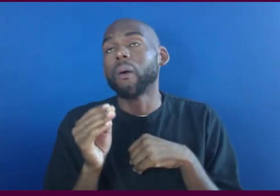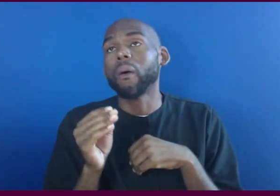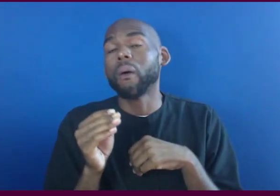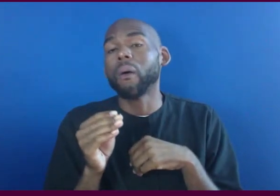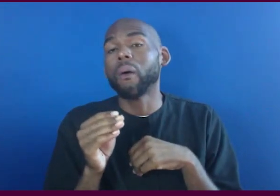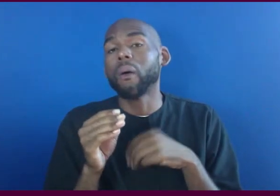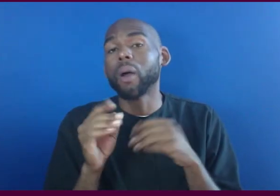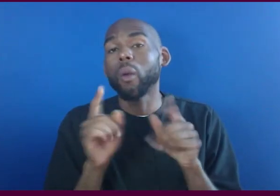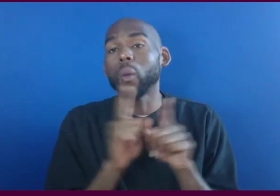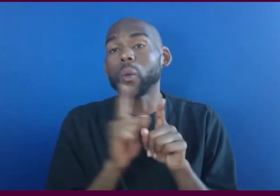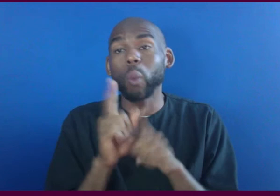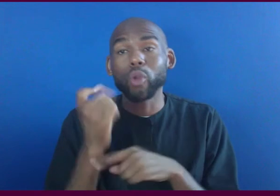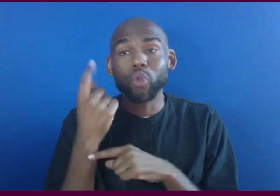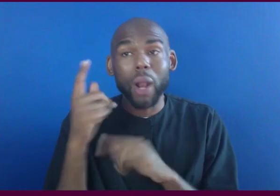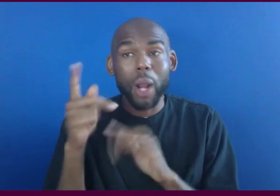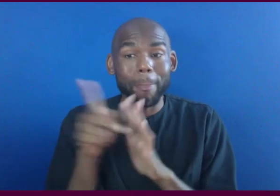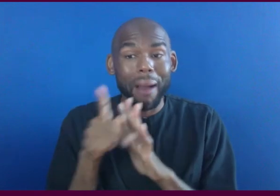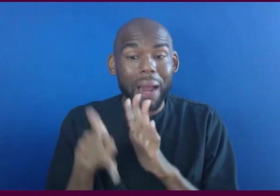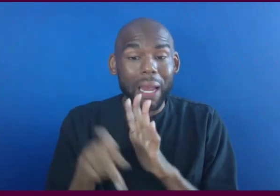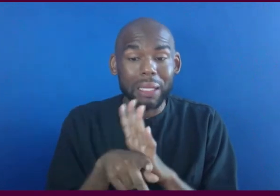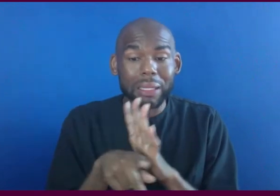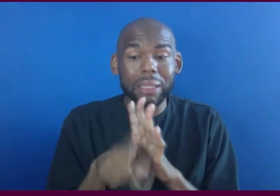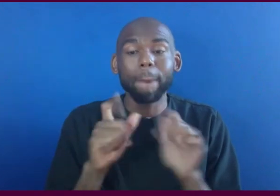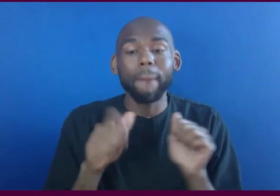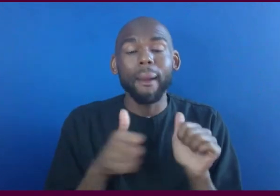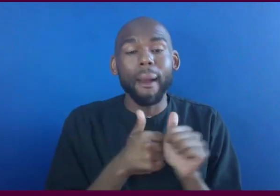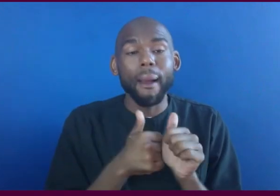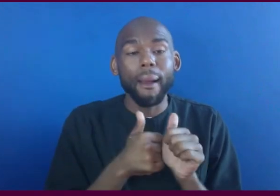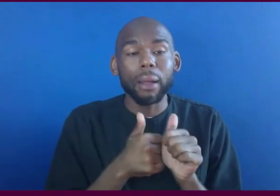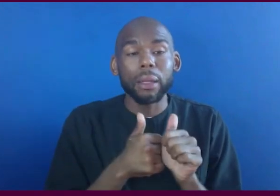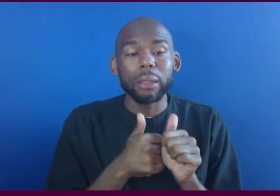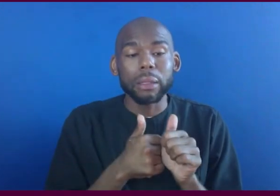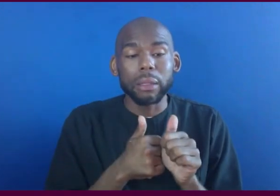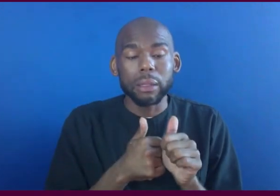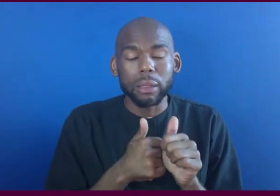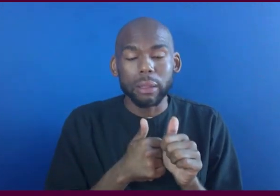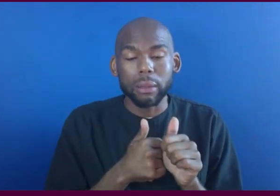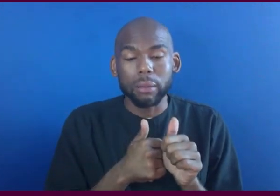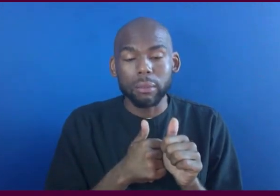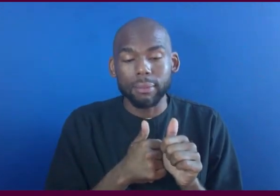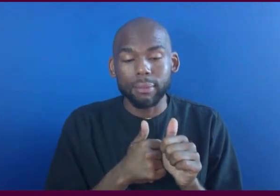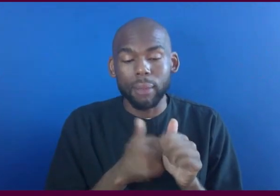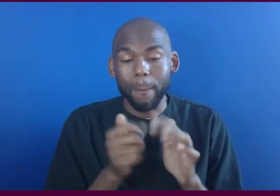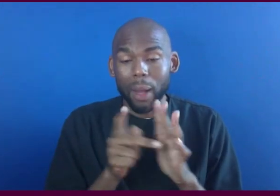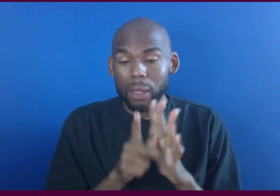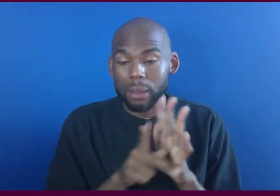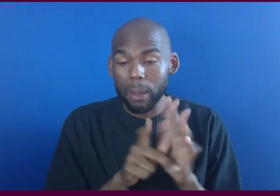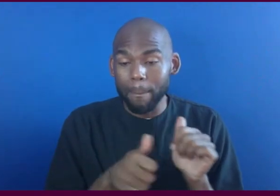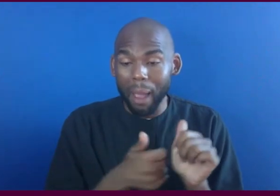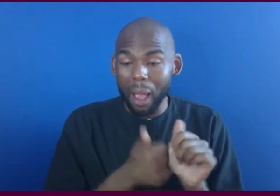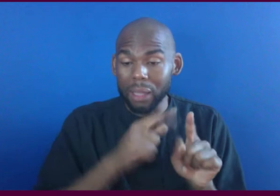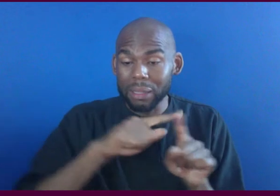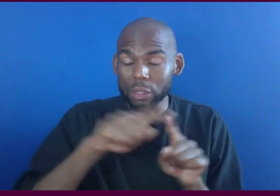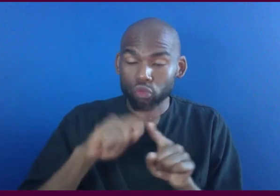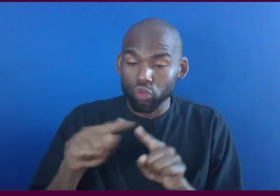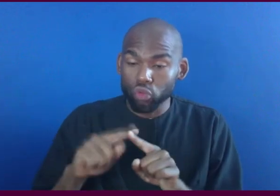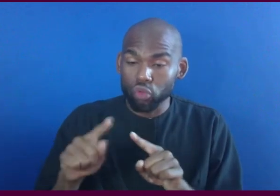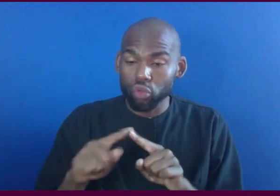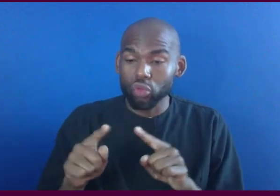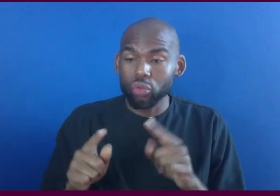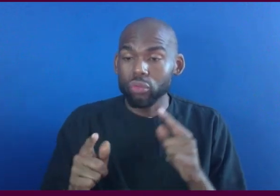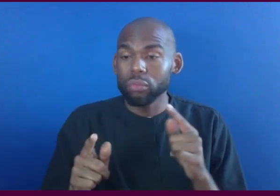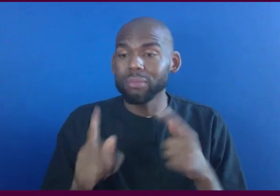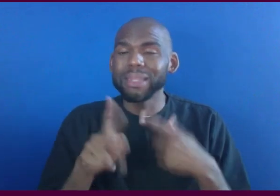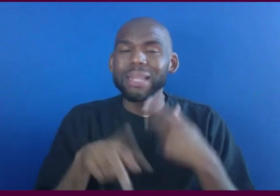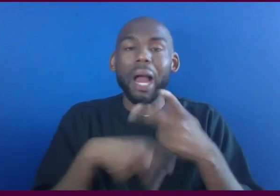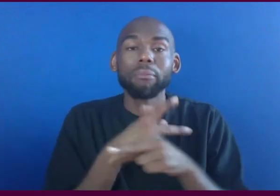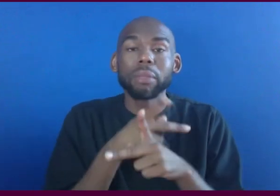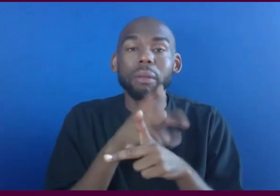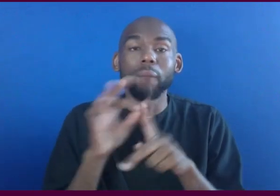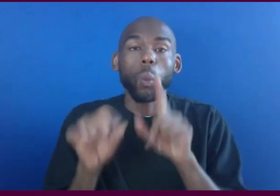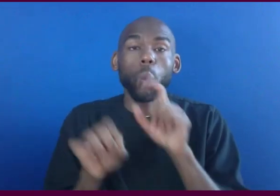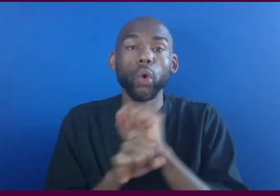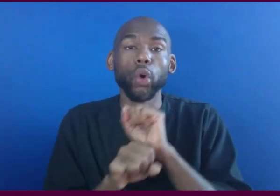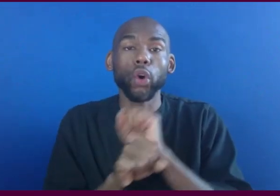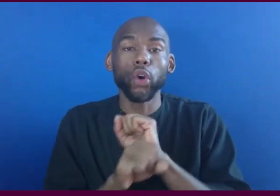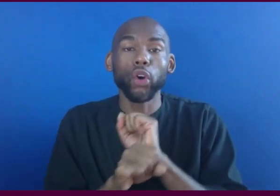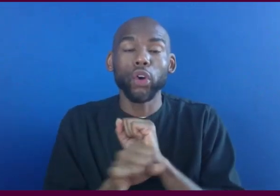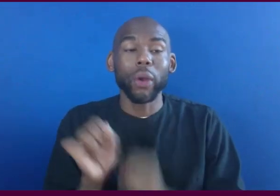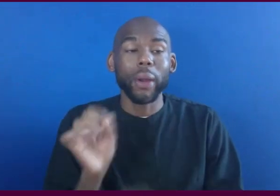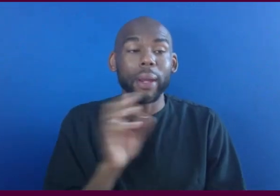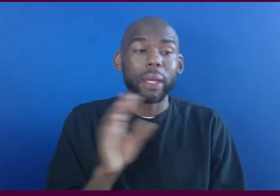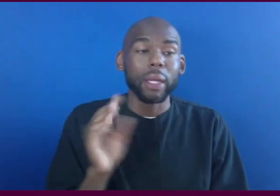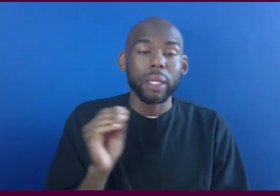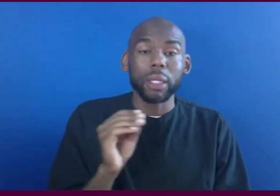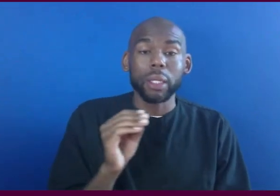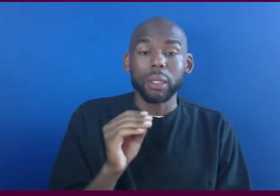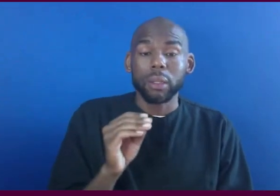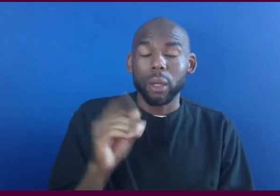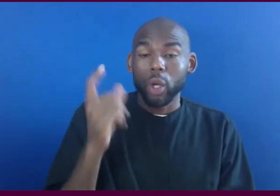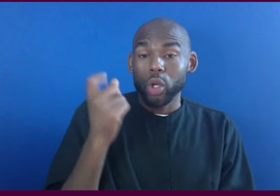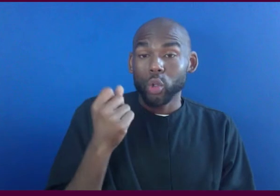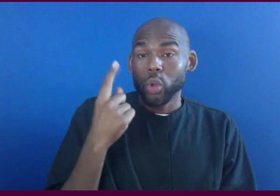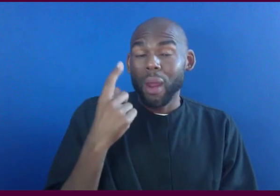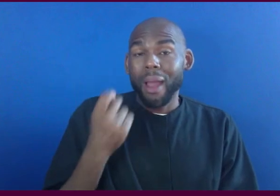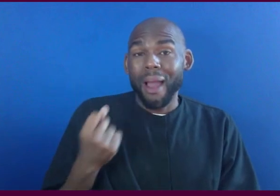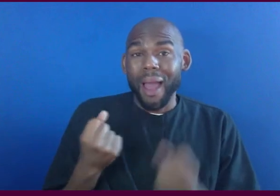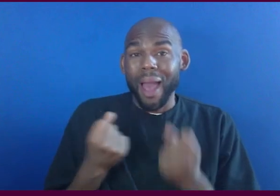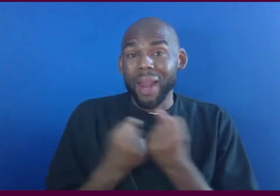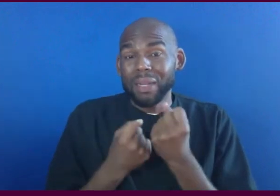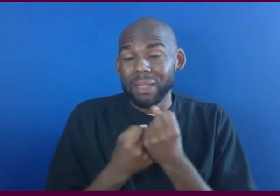And also just understanding the policies behind different types of work and understand advocacy